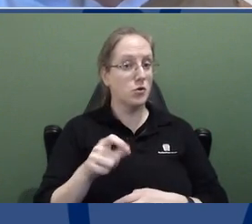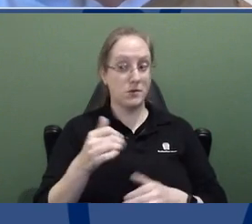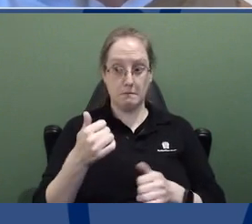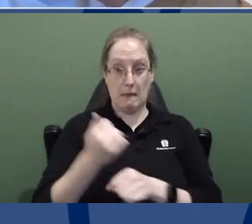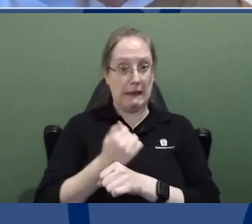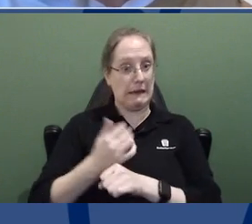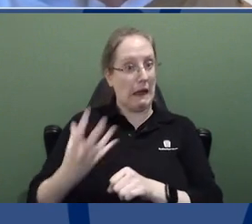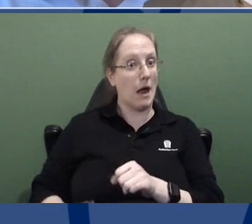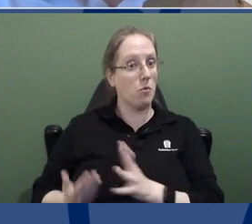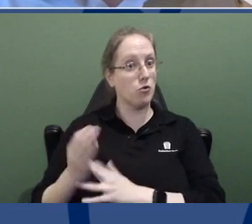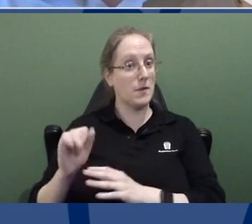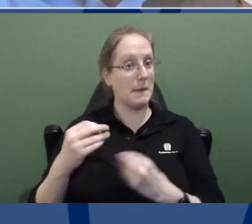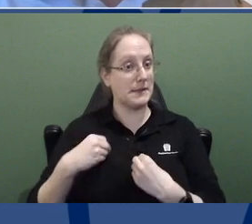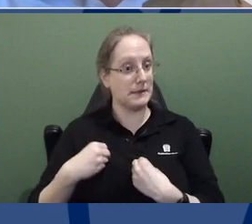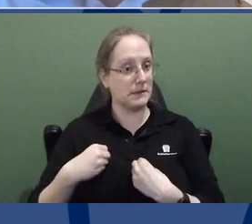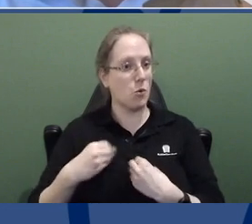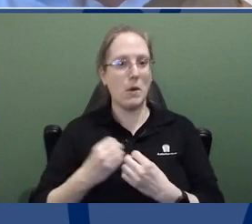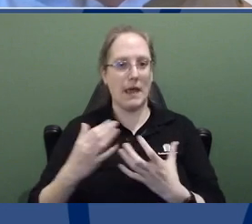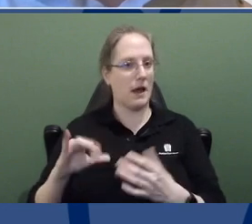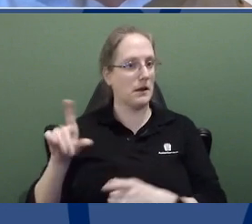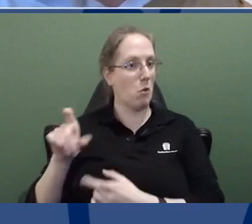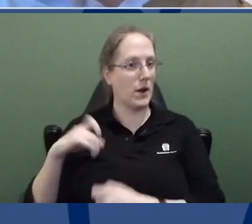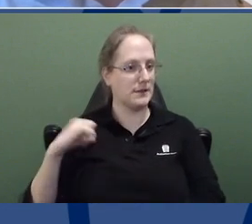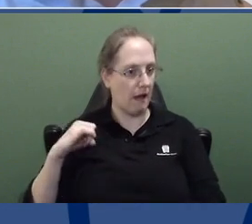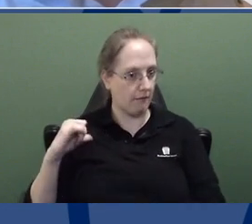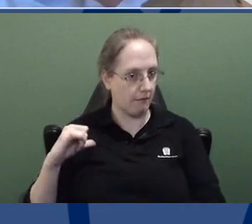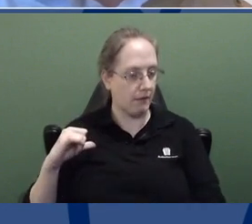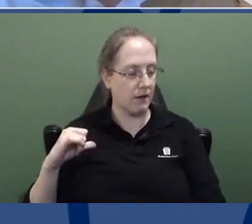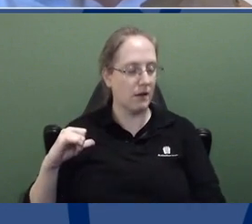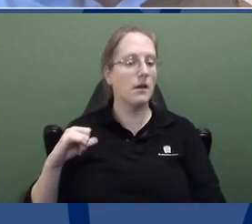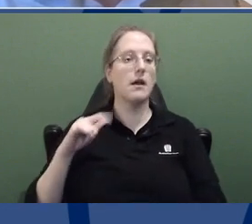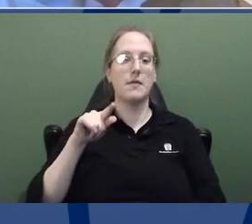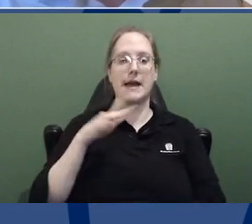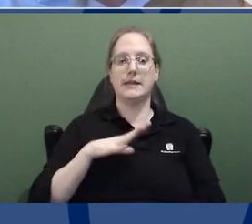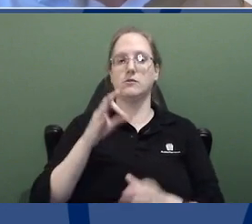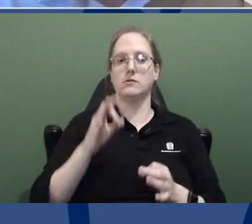a non‑employing business, must make the decision whether or not they go down the COVID‑19